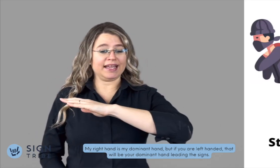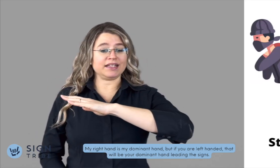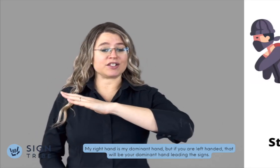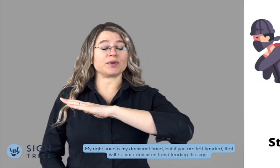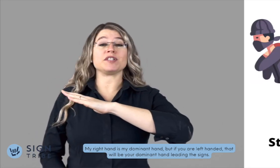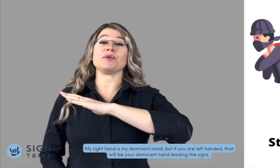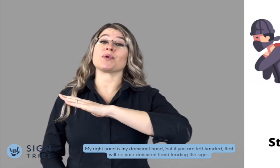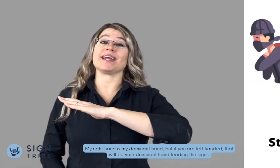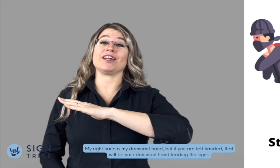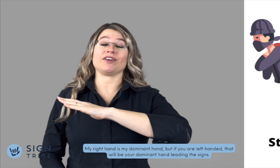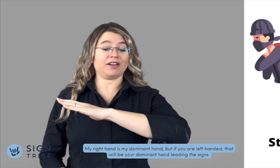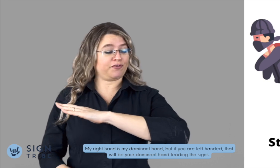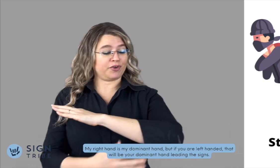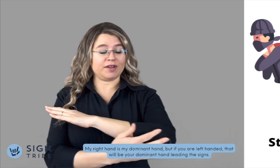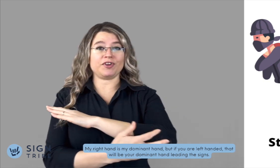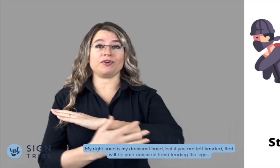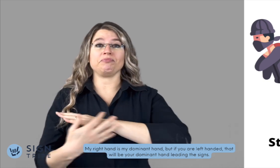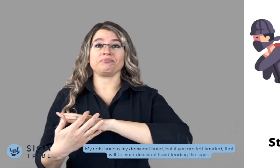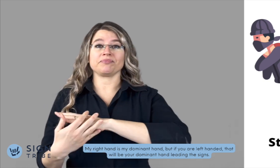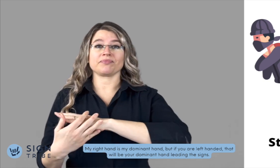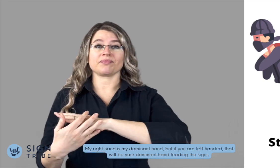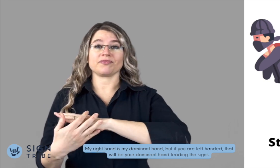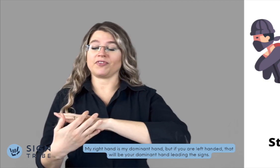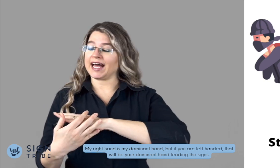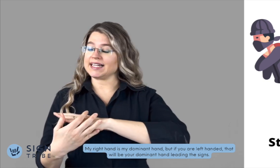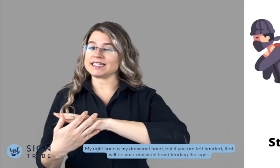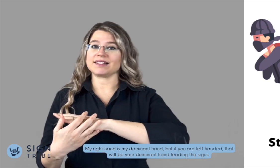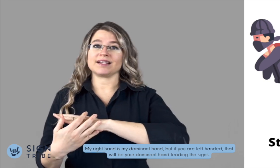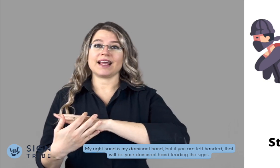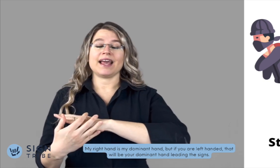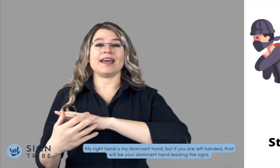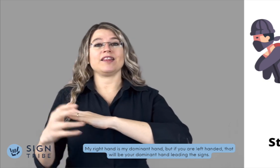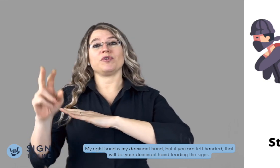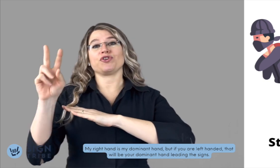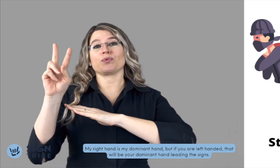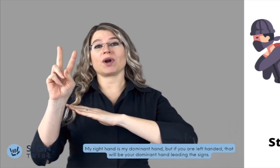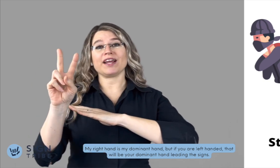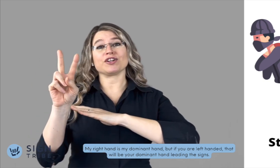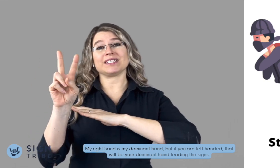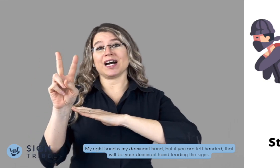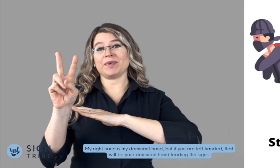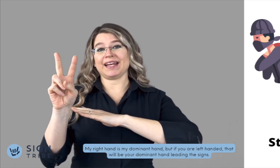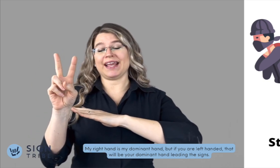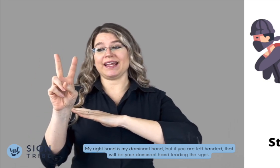it's going to be right here in front of you flat. And then with your right or dominant hand,